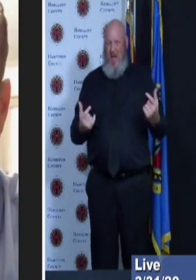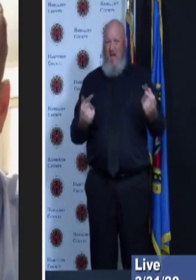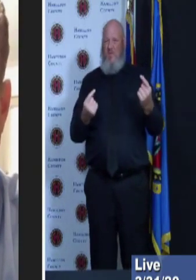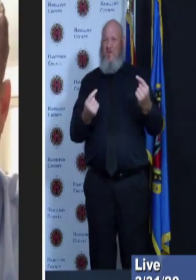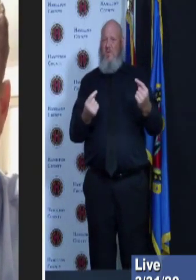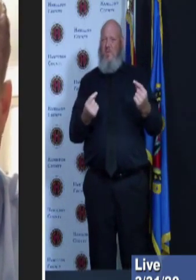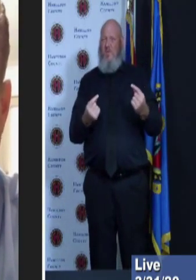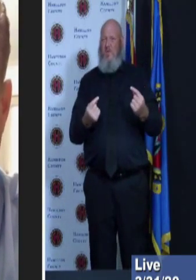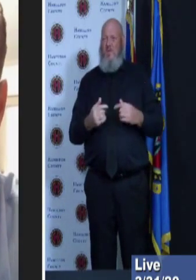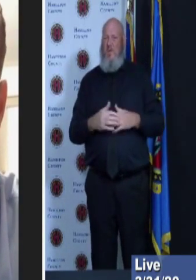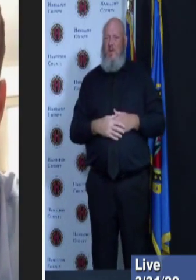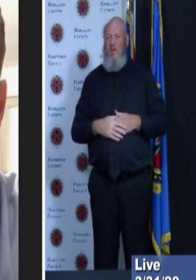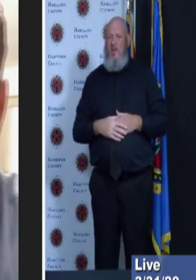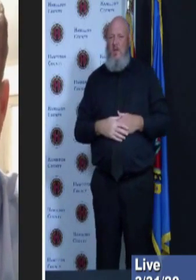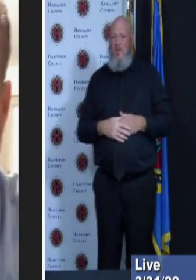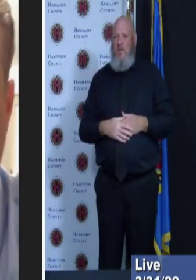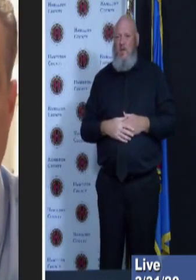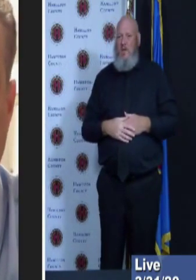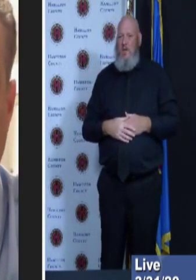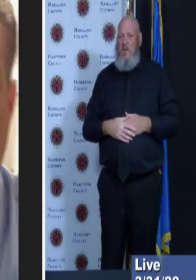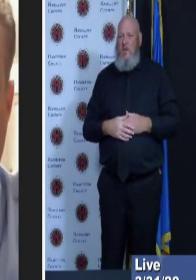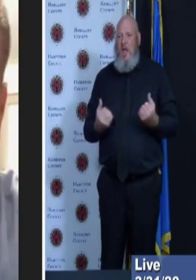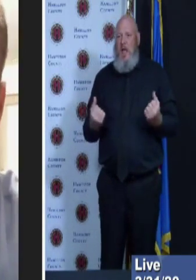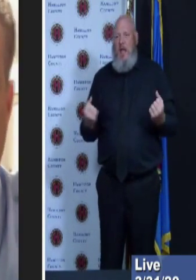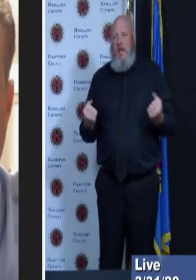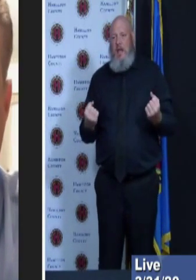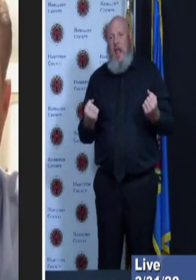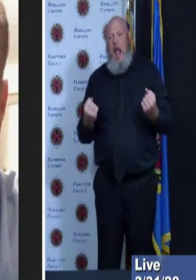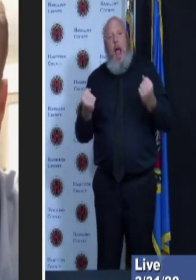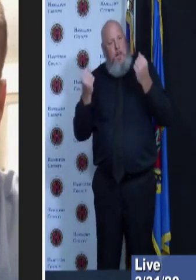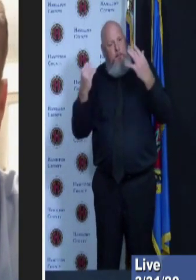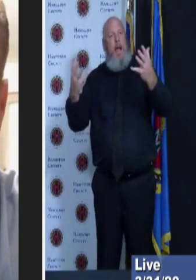talking about that work for the county how many thousands and what would you